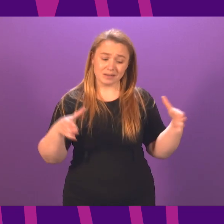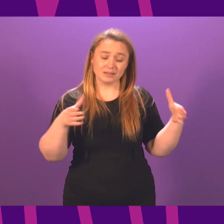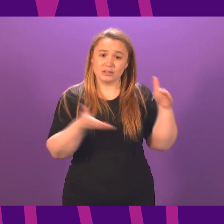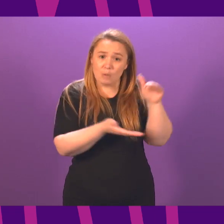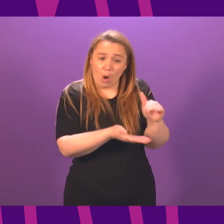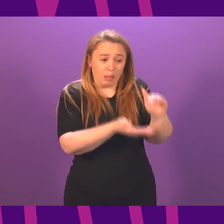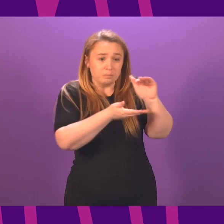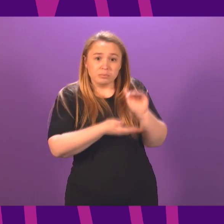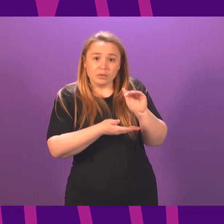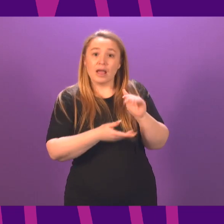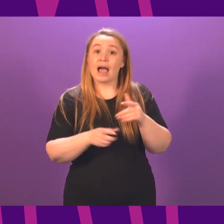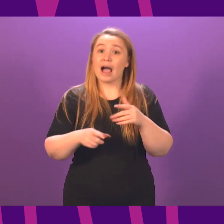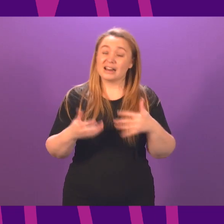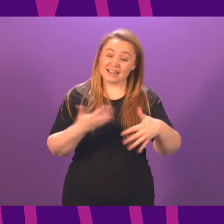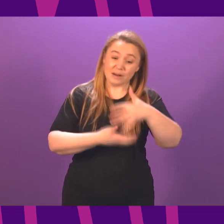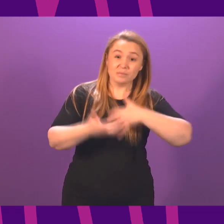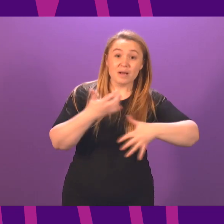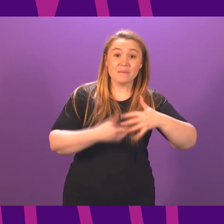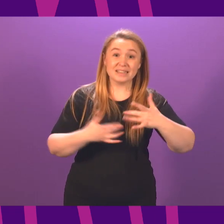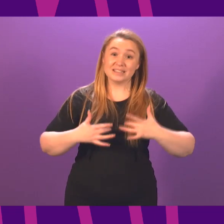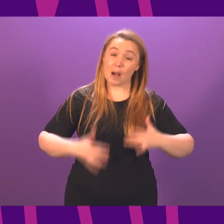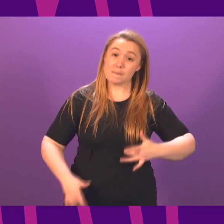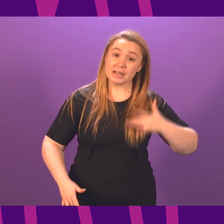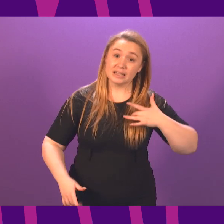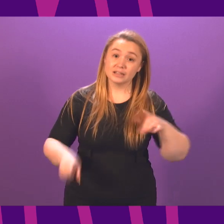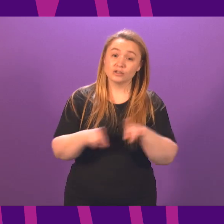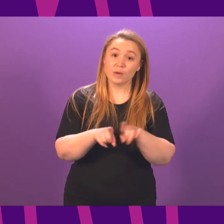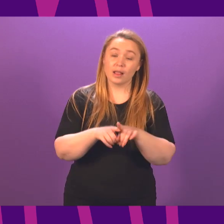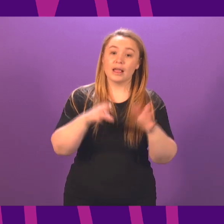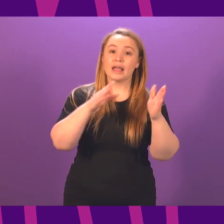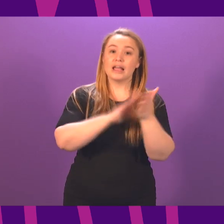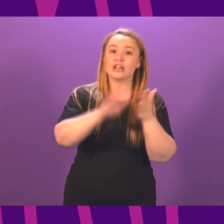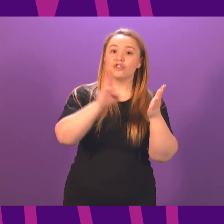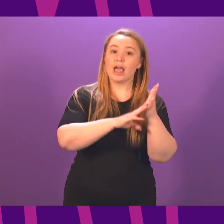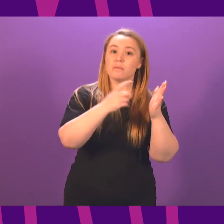there is still mixed opinion on where to use them and how effective they are. That is part of the reason why the Medicines and Healthcare products Regulatory Agency did not give the go-ahead to